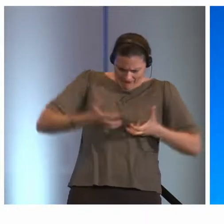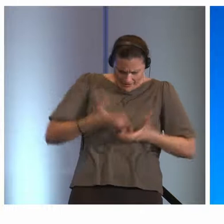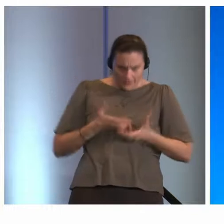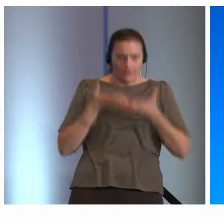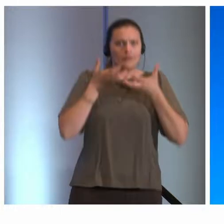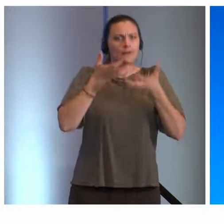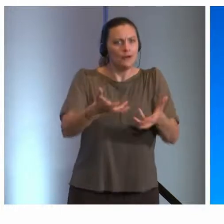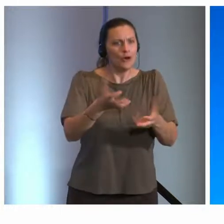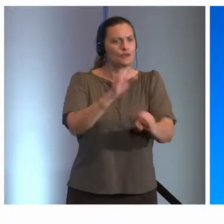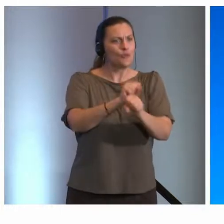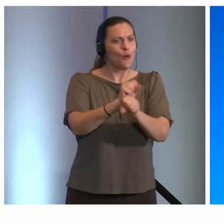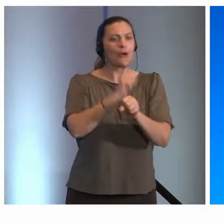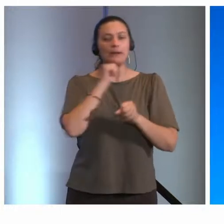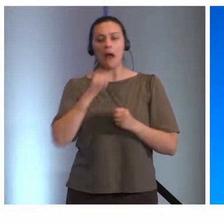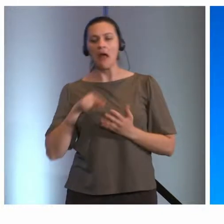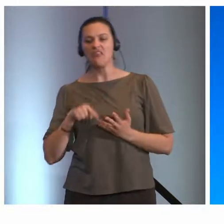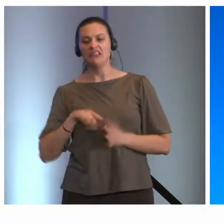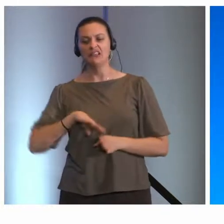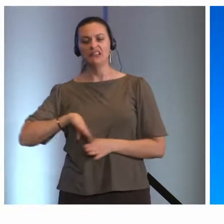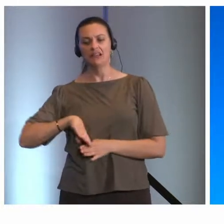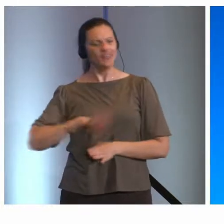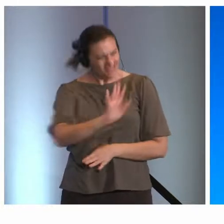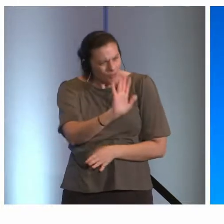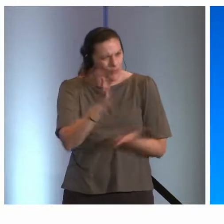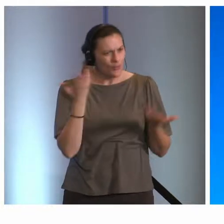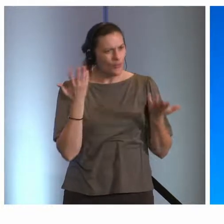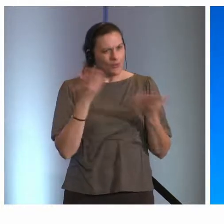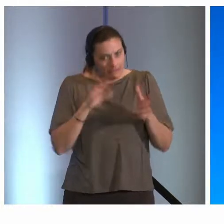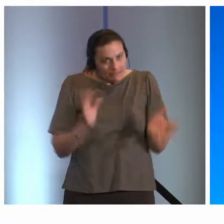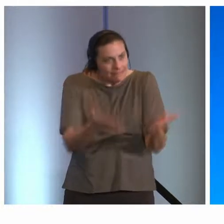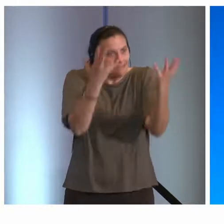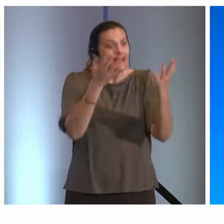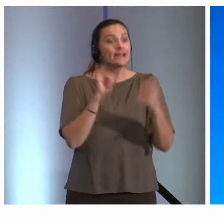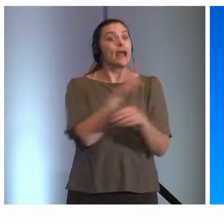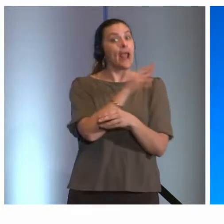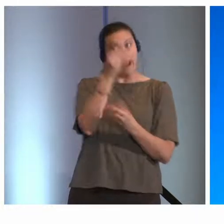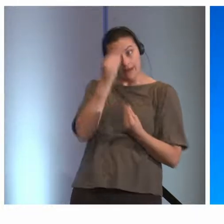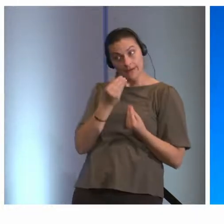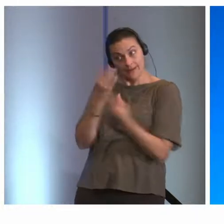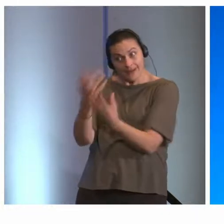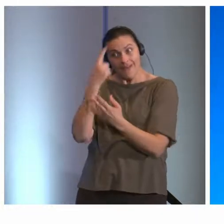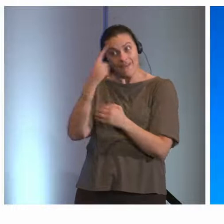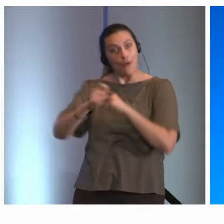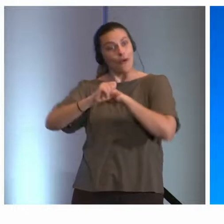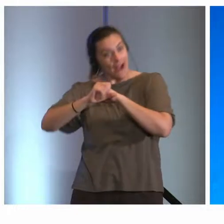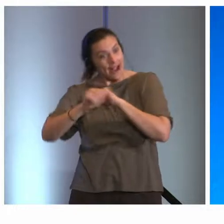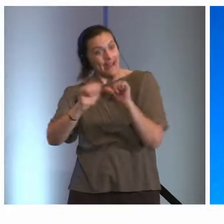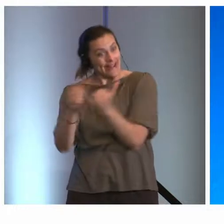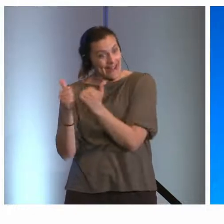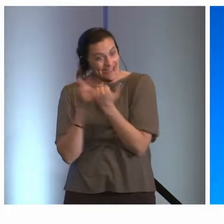work. Ask them to help frame the messaging for the ad agencies, and the marketing companies